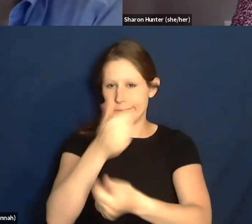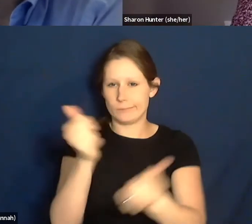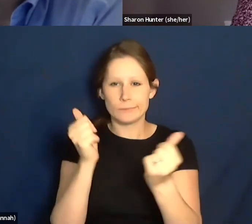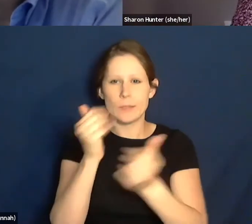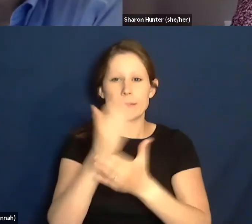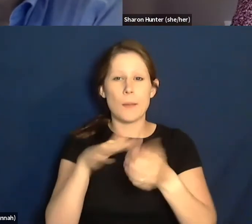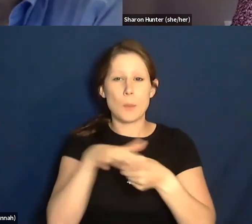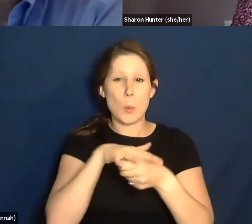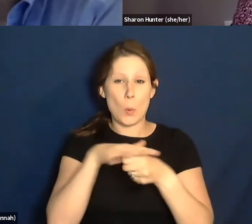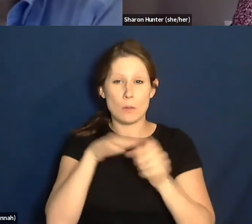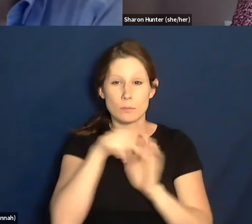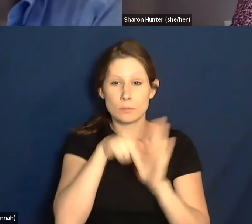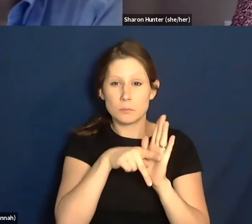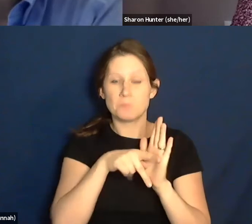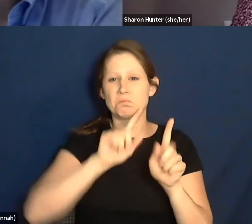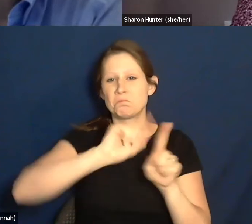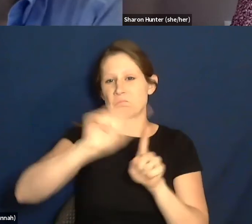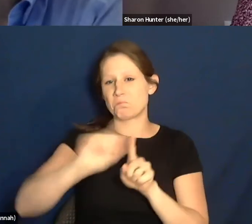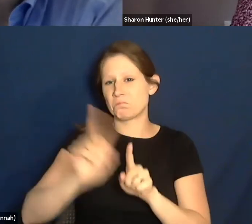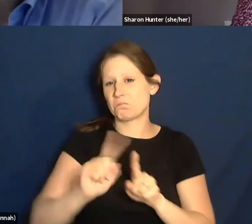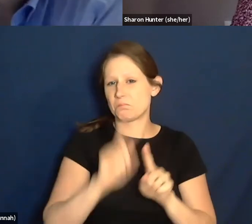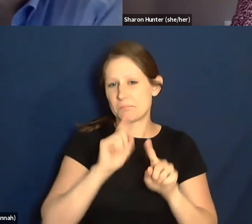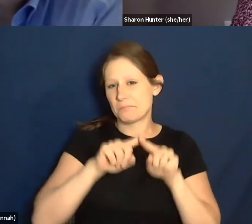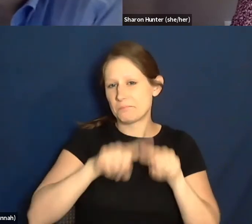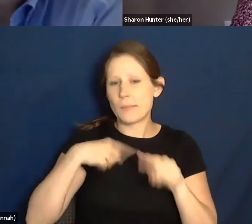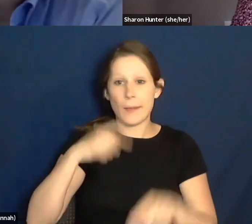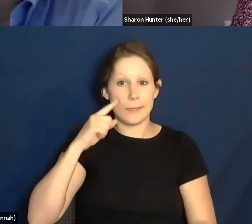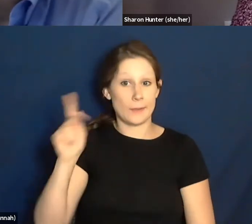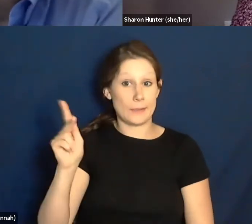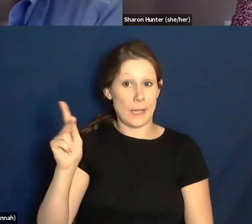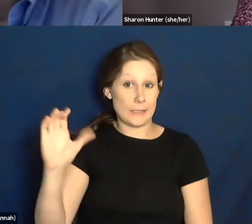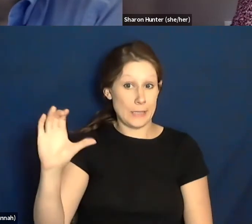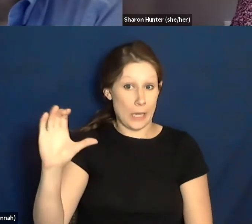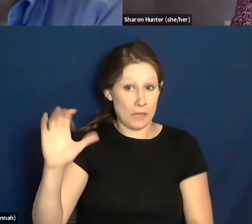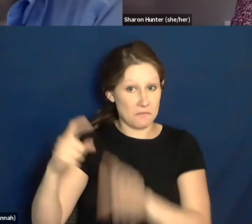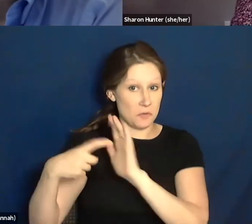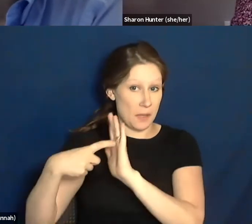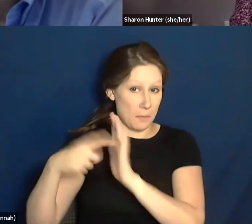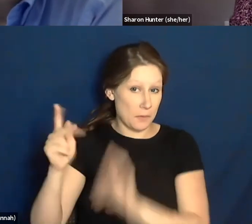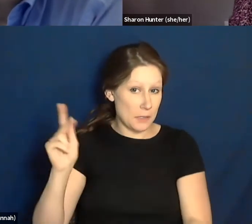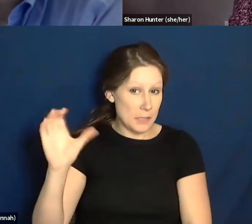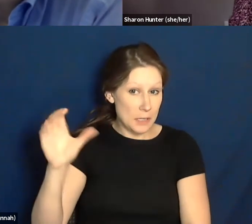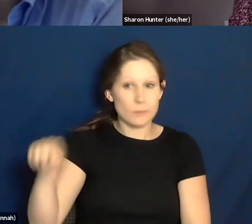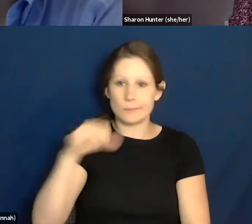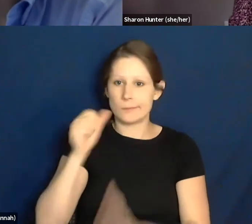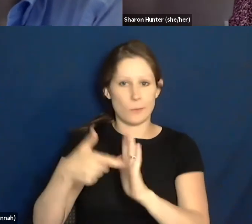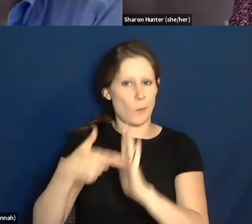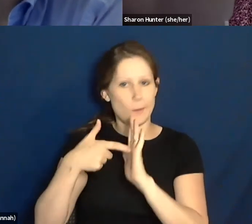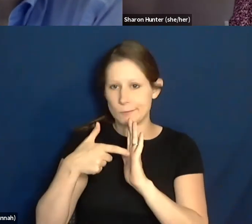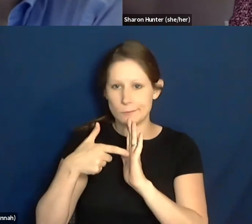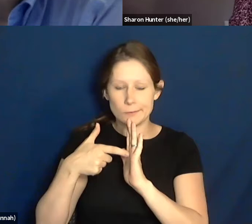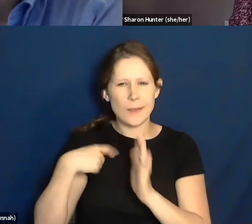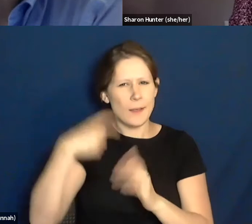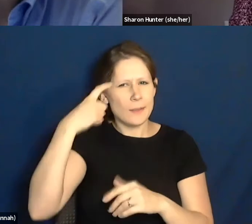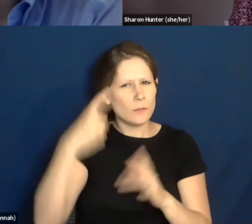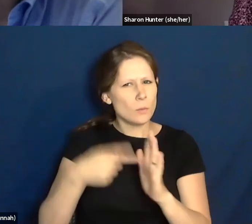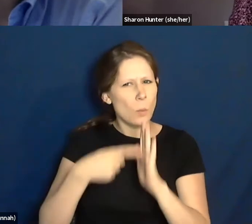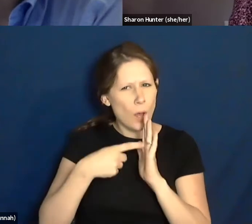different. In Kansas city, for example, they're not required. They're required to mask but that's